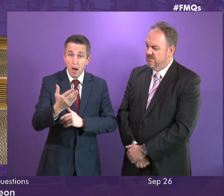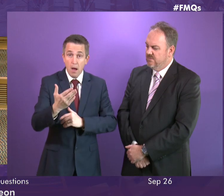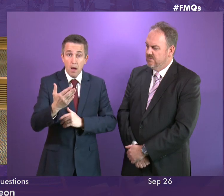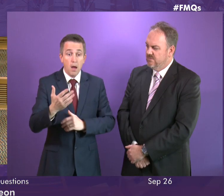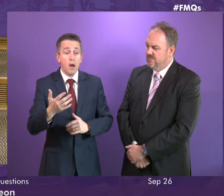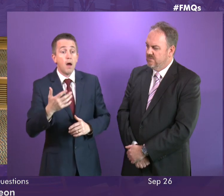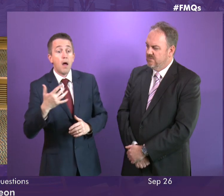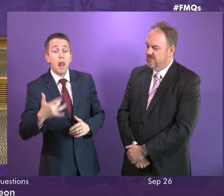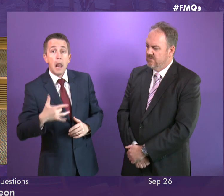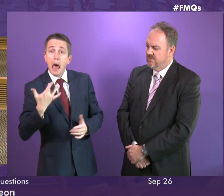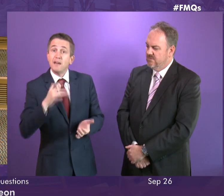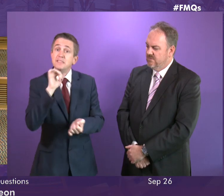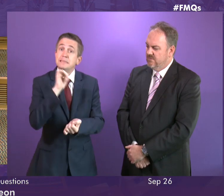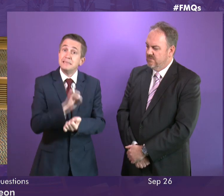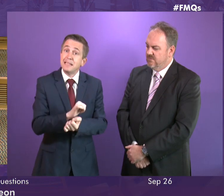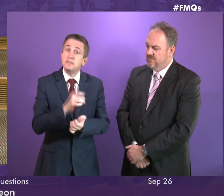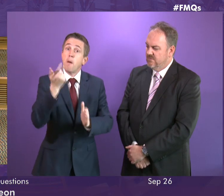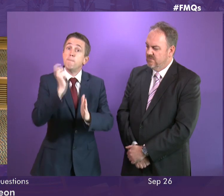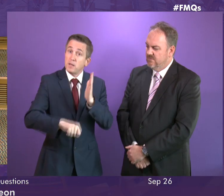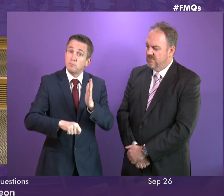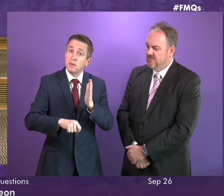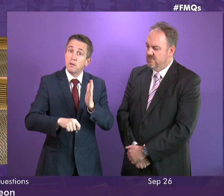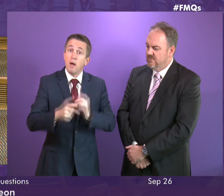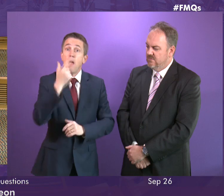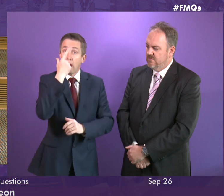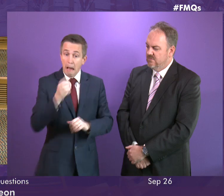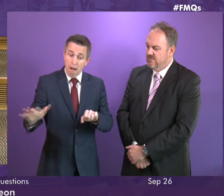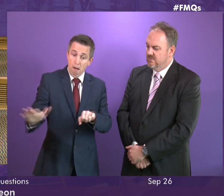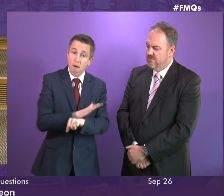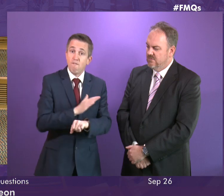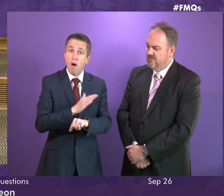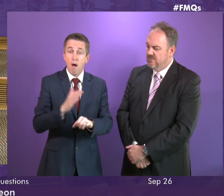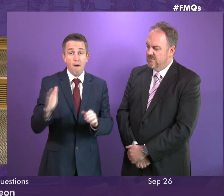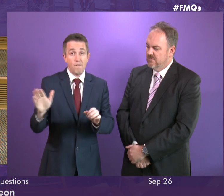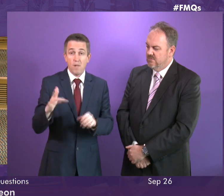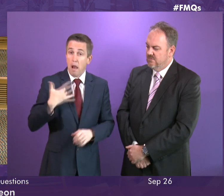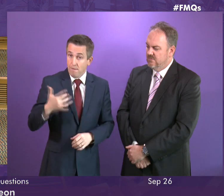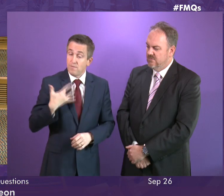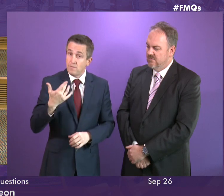part of a life sentence can extend beyond the rest of a person’s life. Therefore,